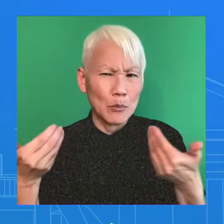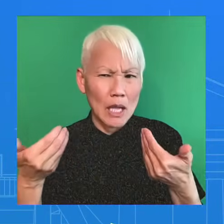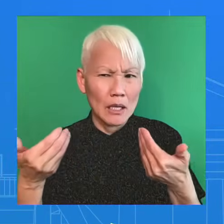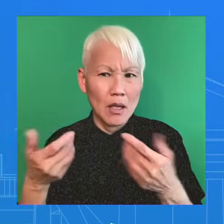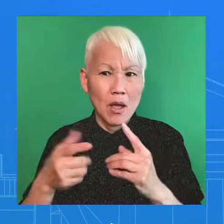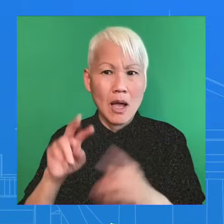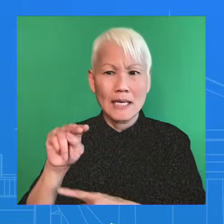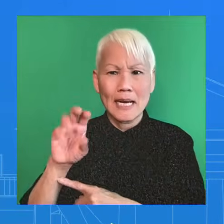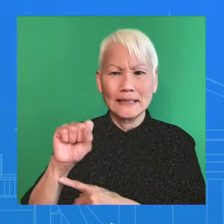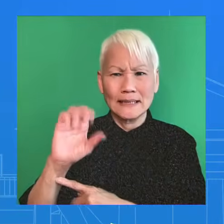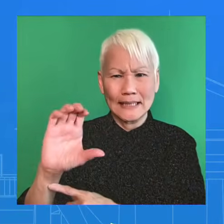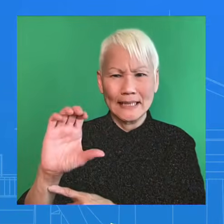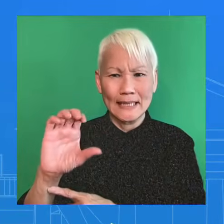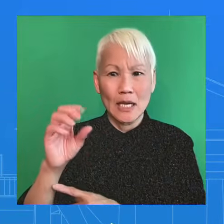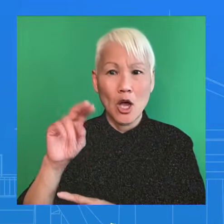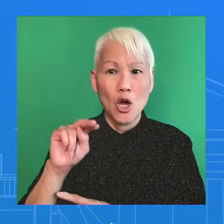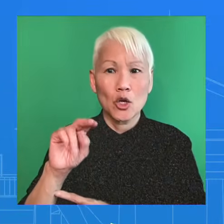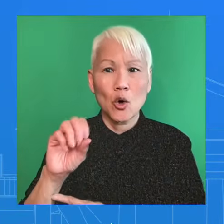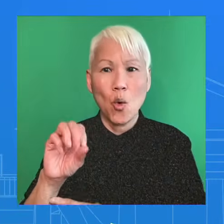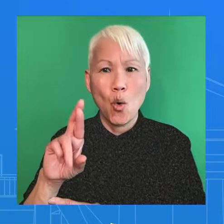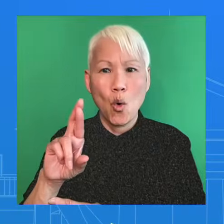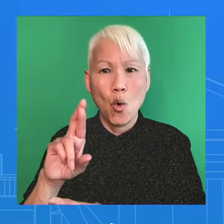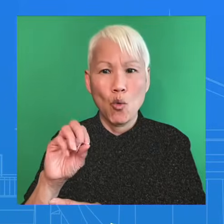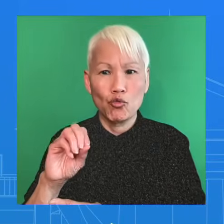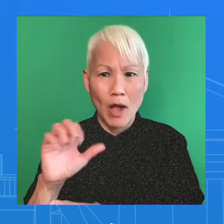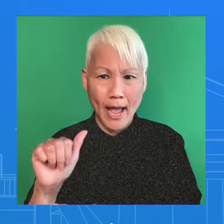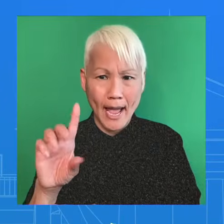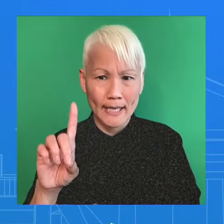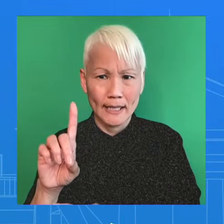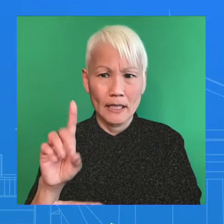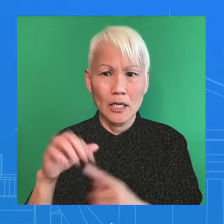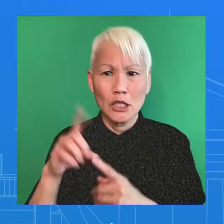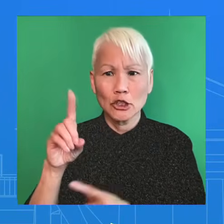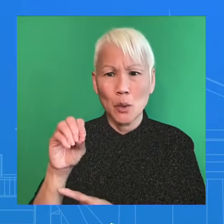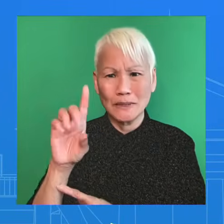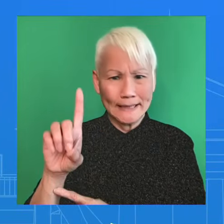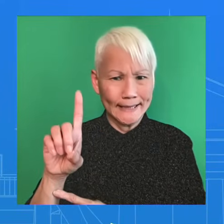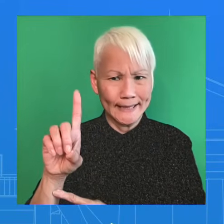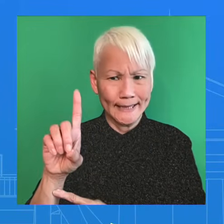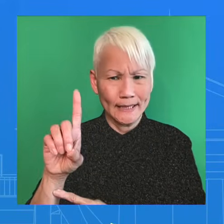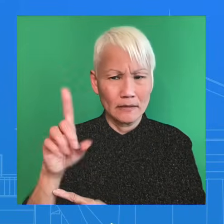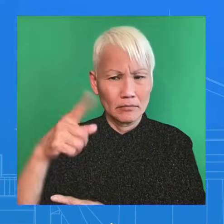Ms. Jean-Pierre: So what I can say for sure is that the President was they were certainly briefed and --throughout